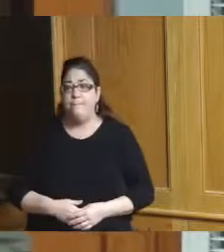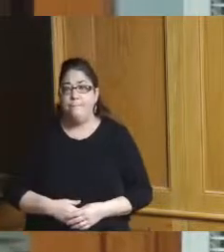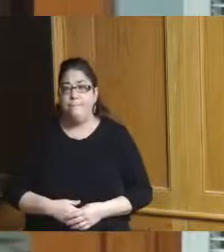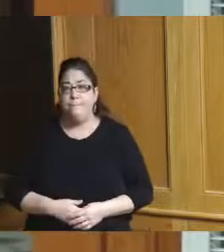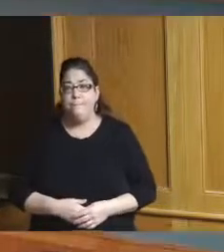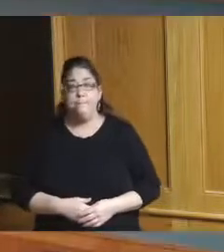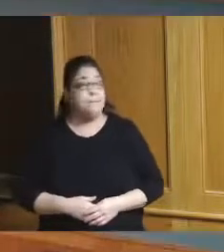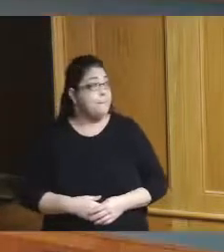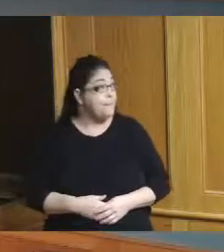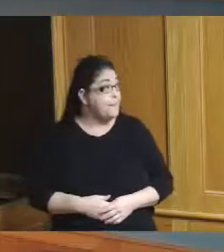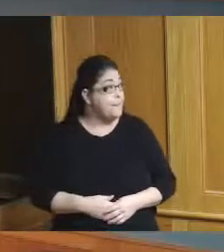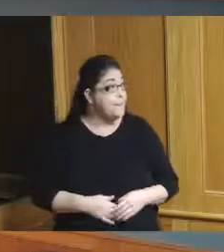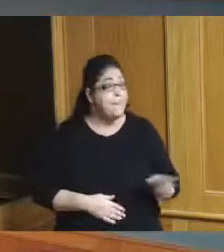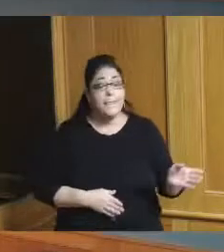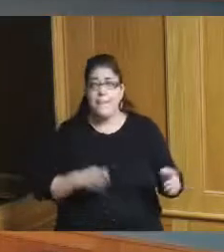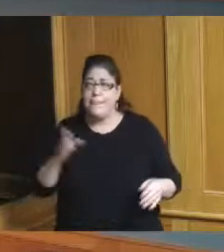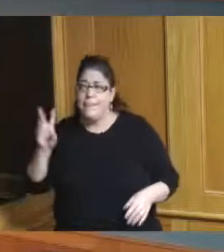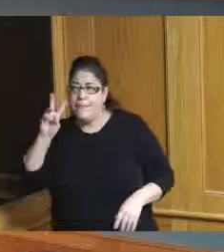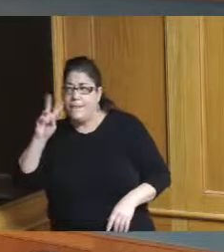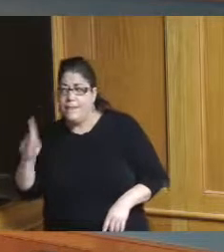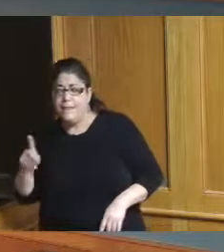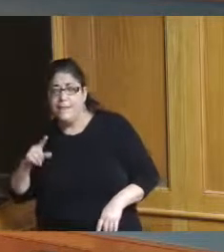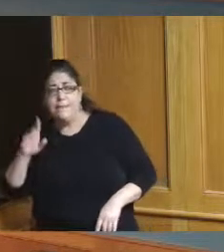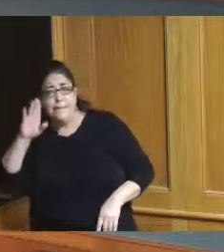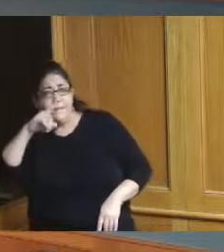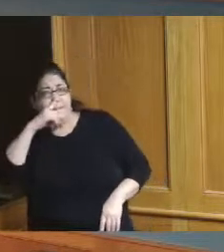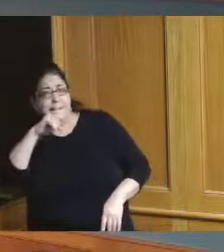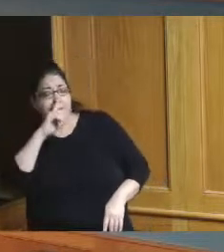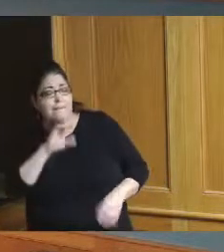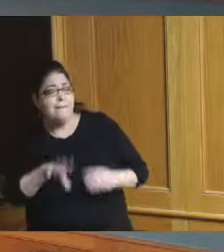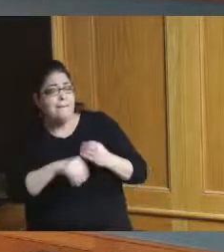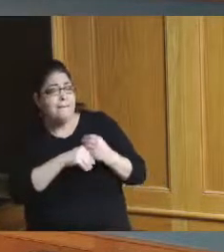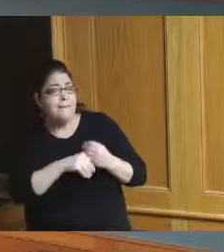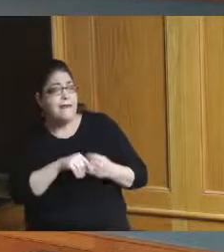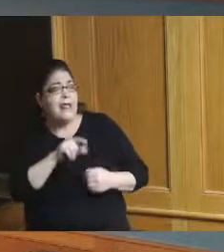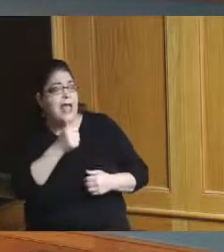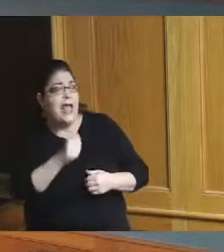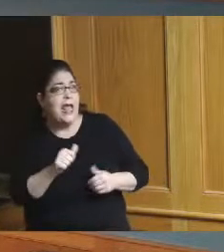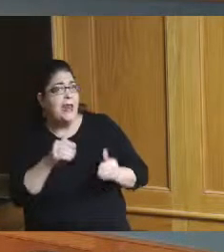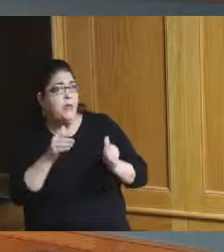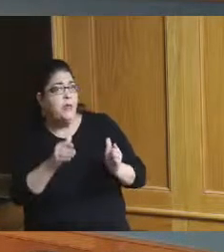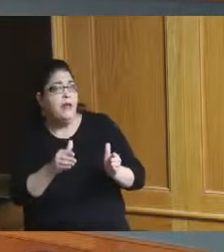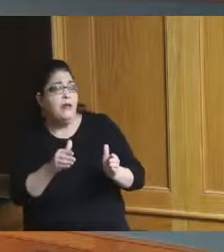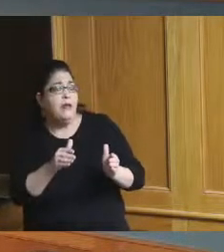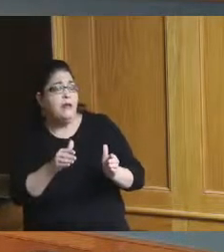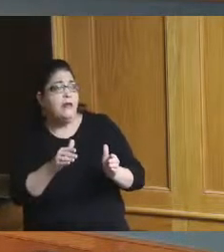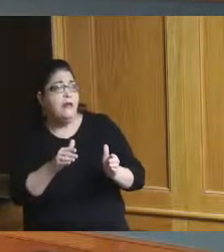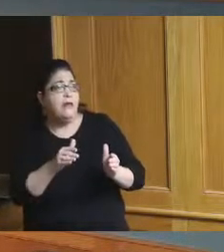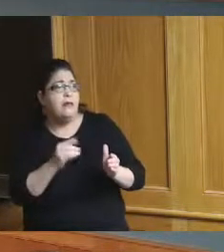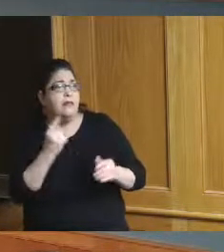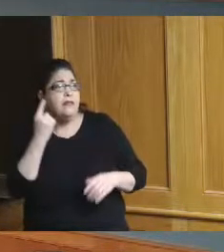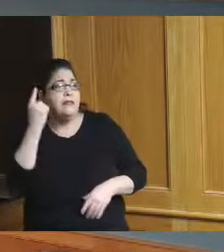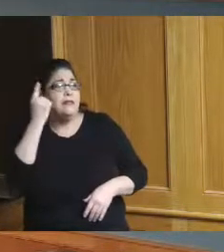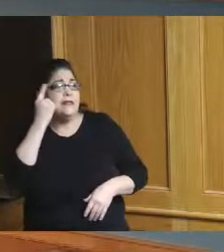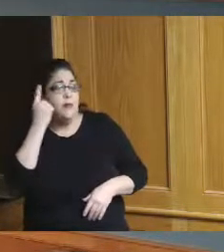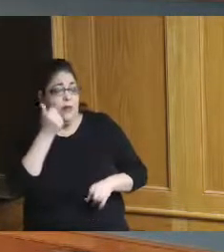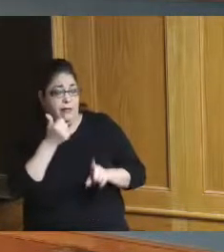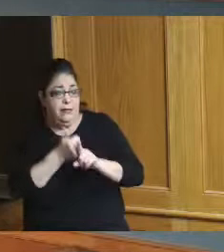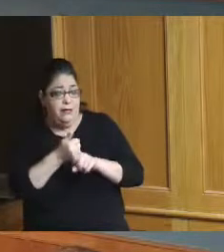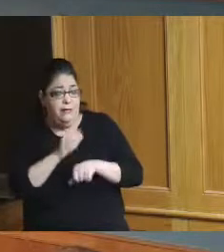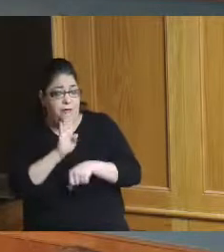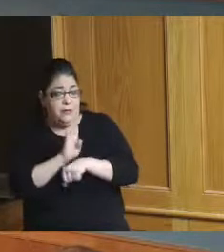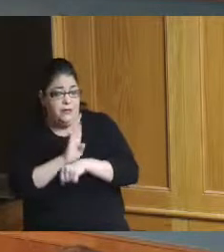can I follow up on that point is there any way is someone with an entrepreneurship in a marketing